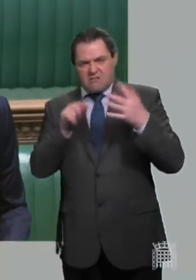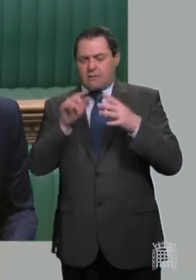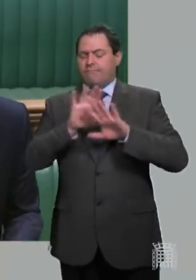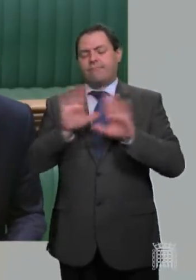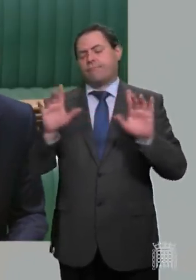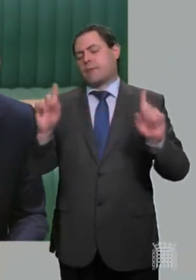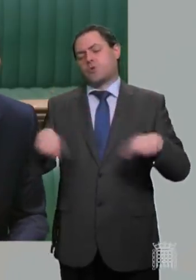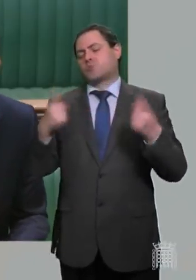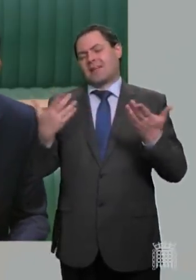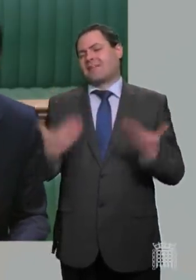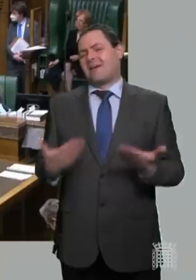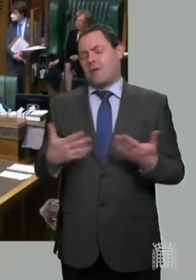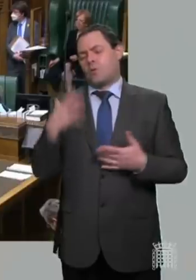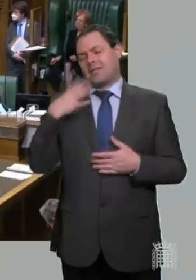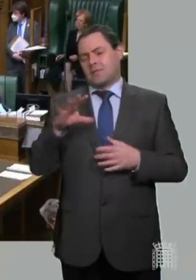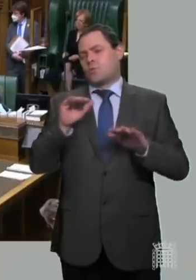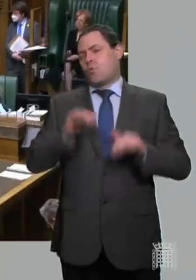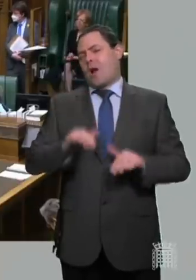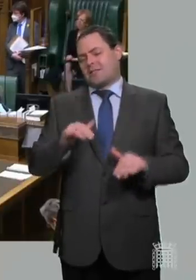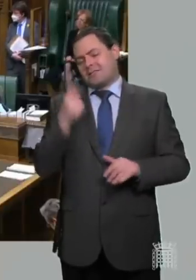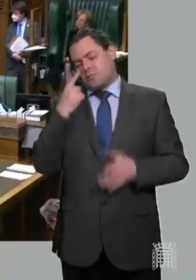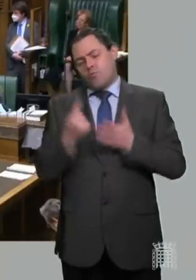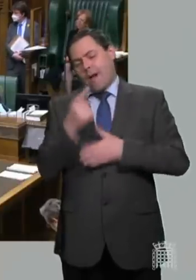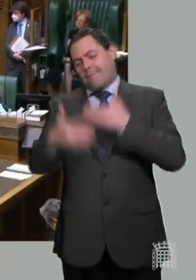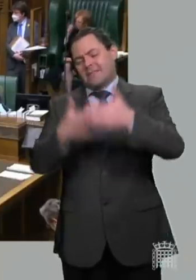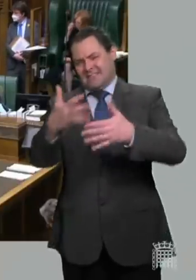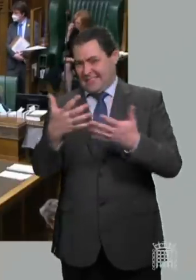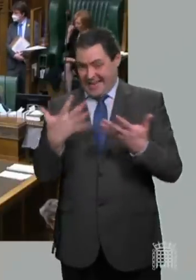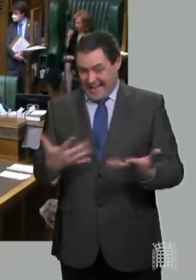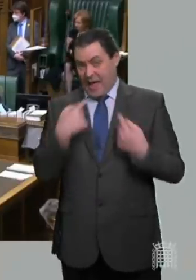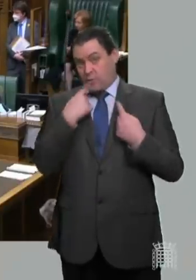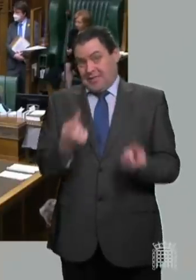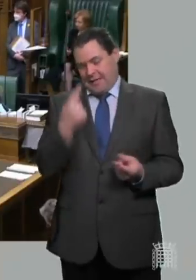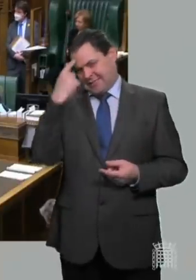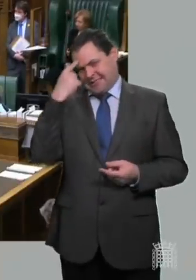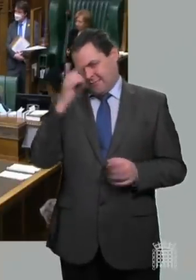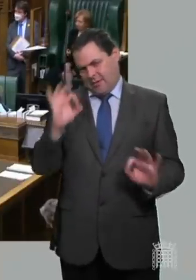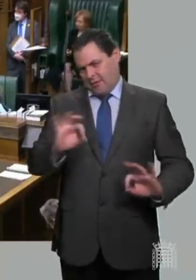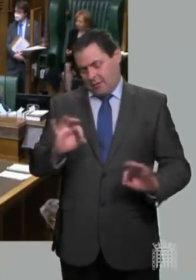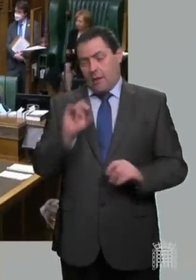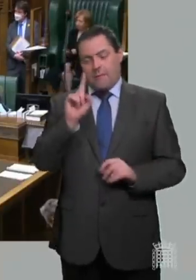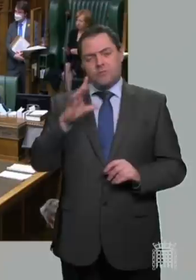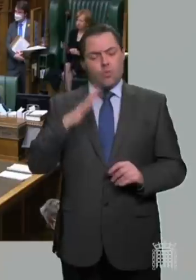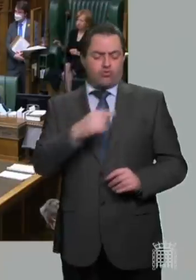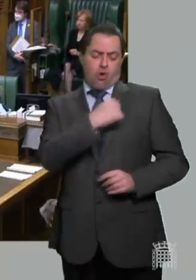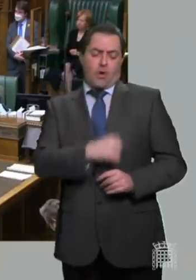them by. I do not believe that would be sensible, but I do want to be honest about what I mean